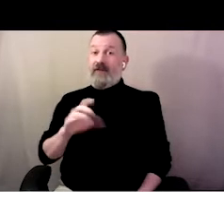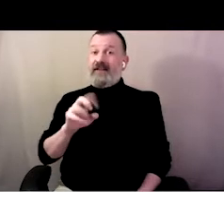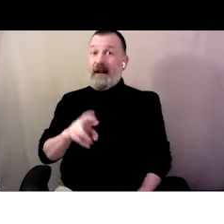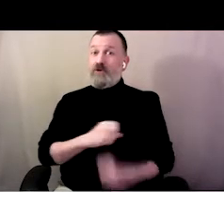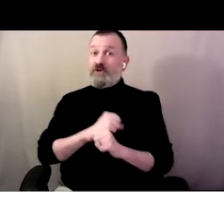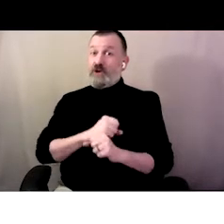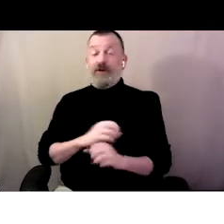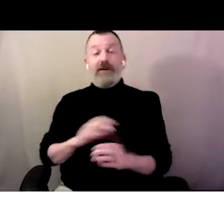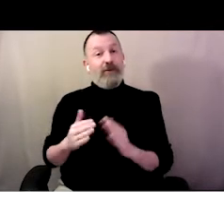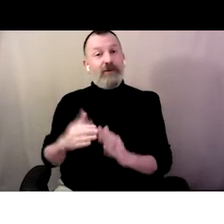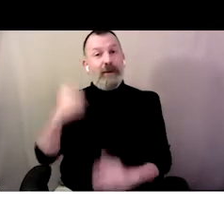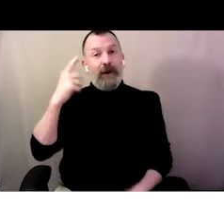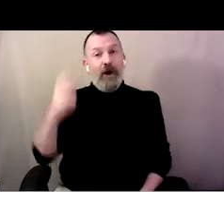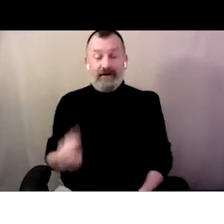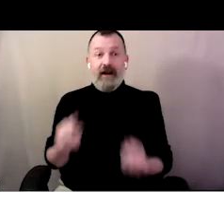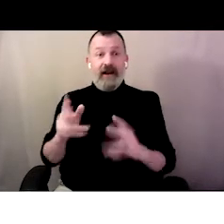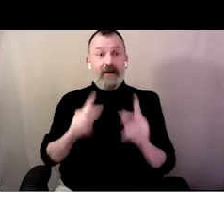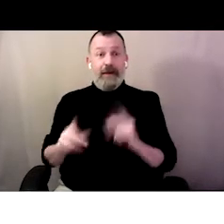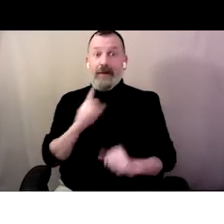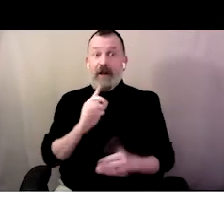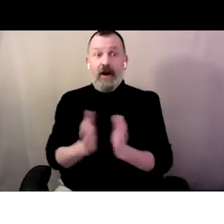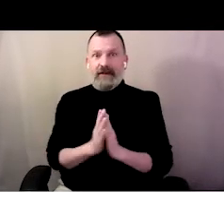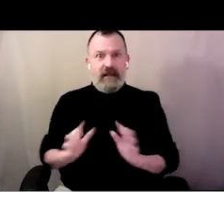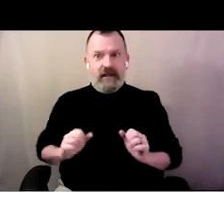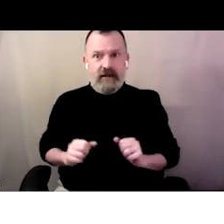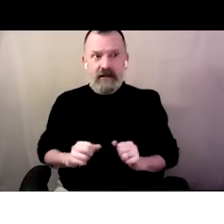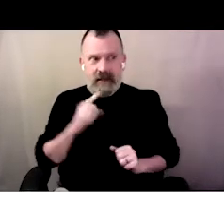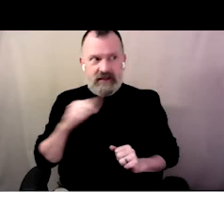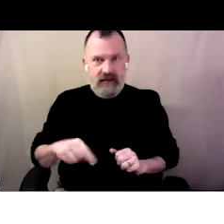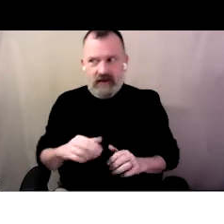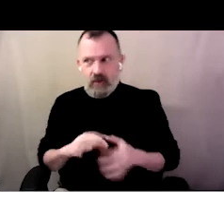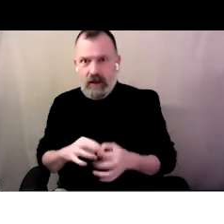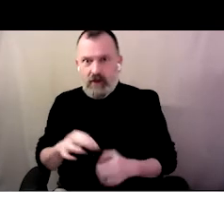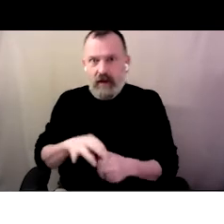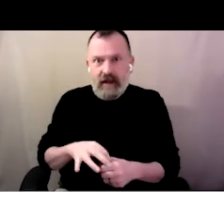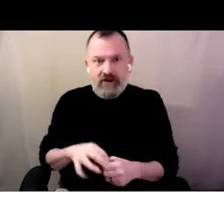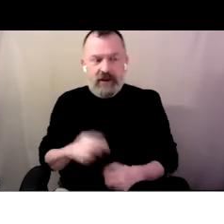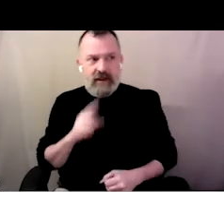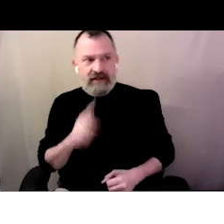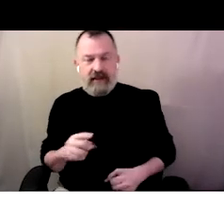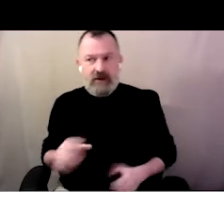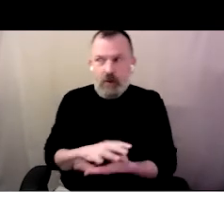CalebBarlow: A lot of people are asking the question, Is this, is this some way related to the election is just corrupt disruptive and everybody's